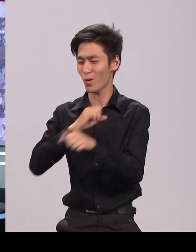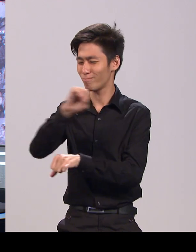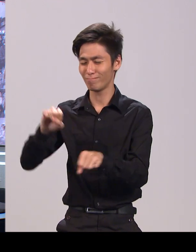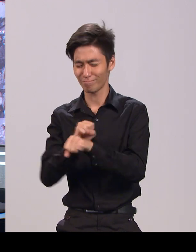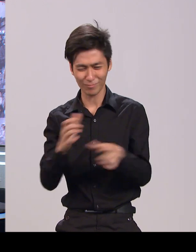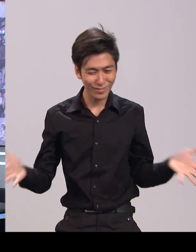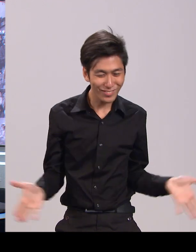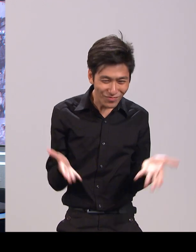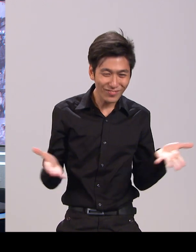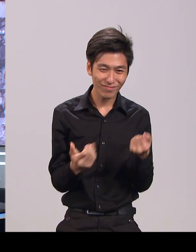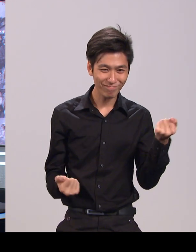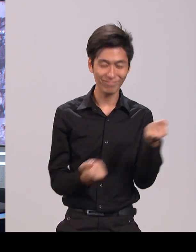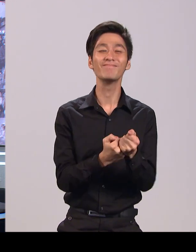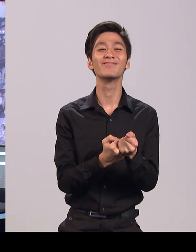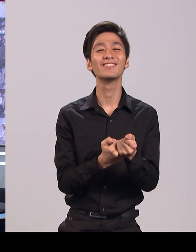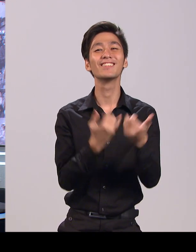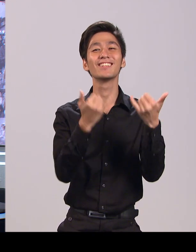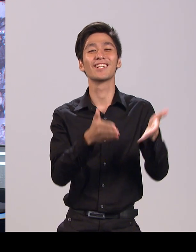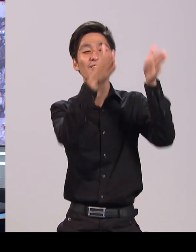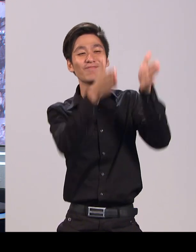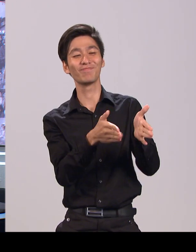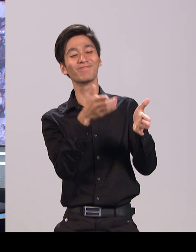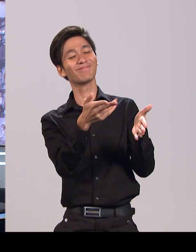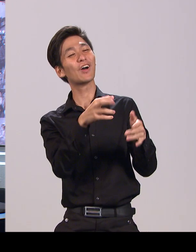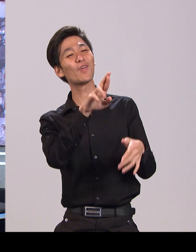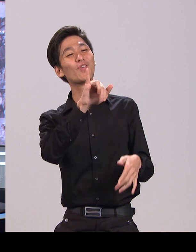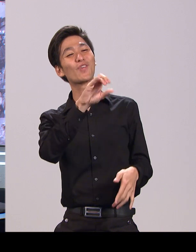And that's how we produced an Olympic champion in Rio – Joseph Schooling.